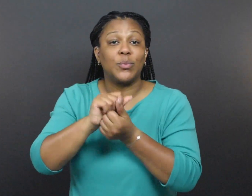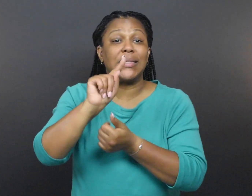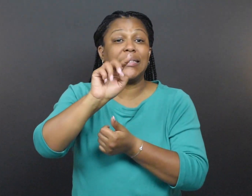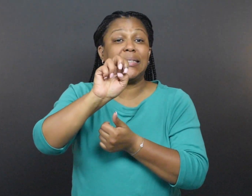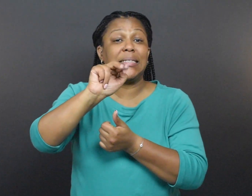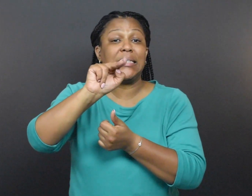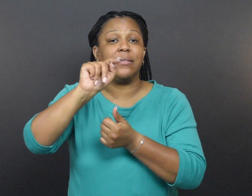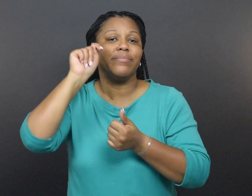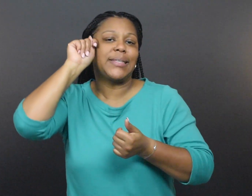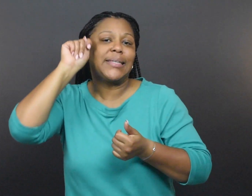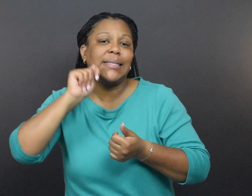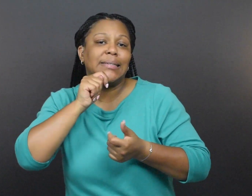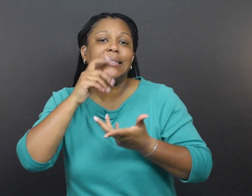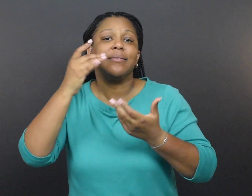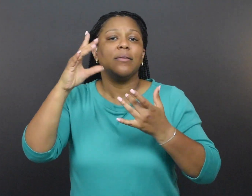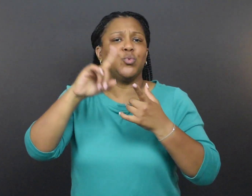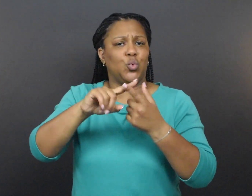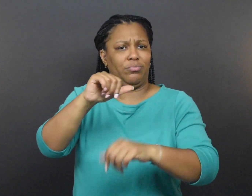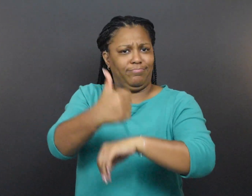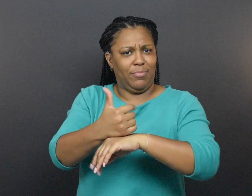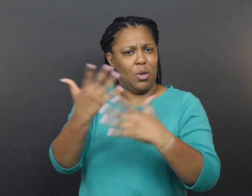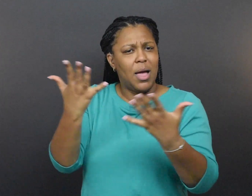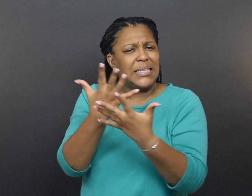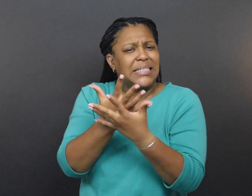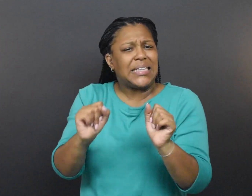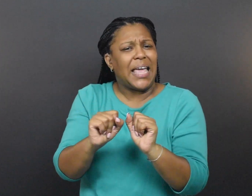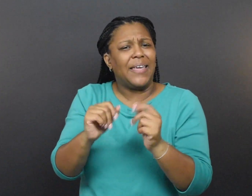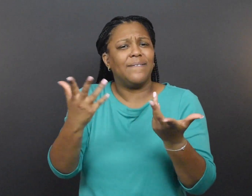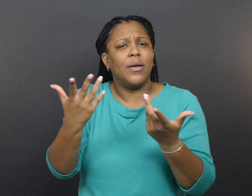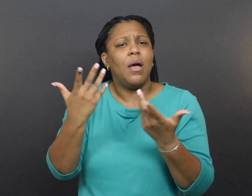safety and show that the vaccine should work. •